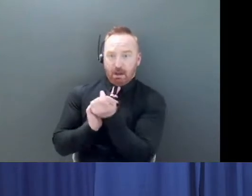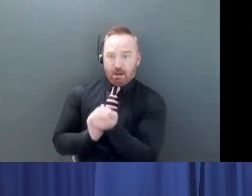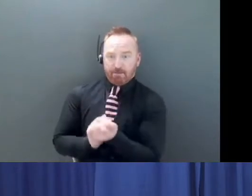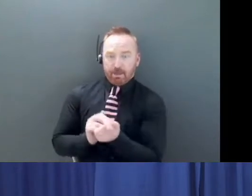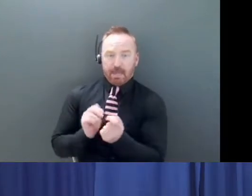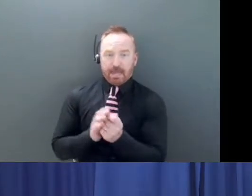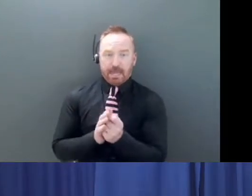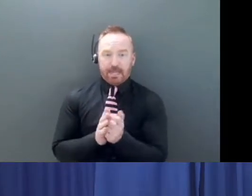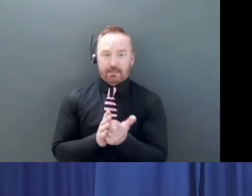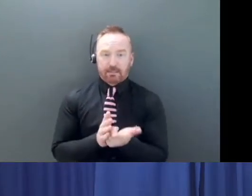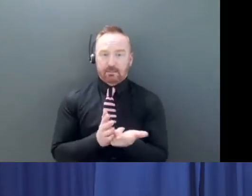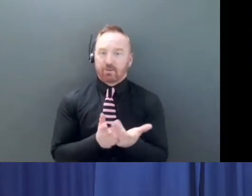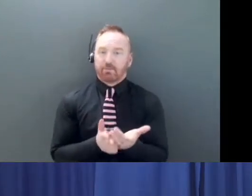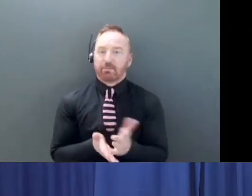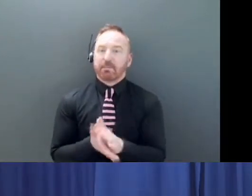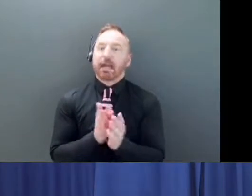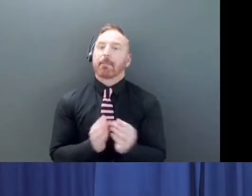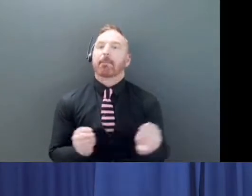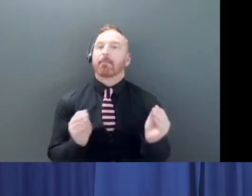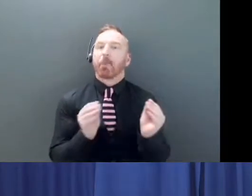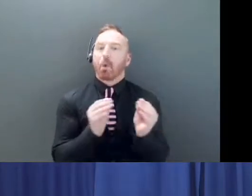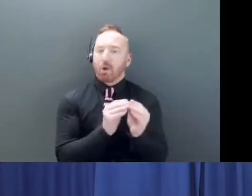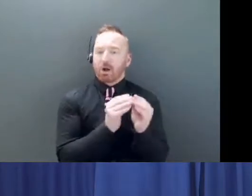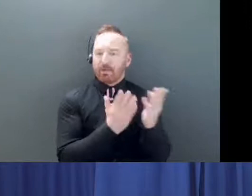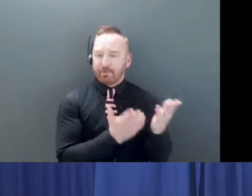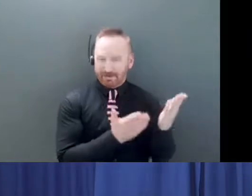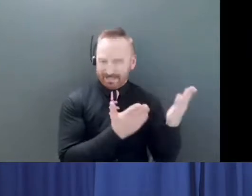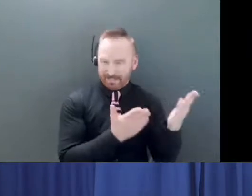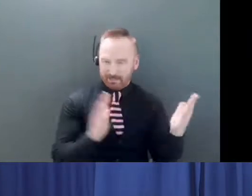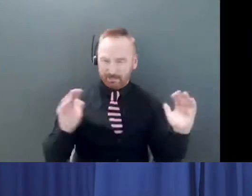removals of more of that territorial level mandates. Thank you.